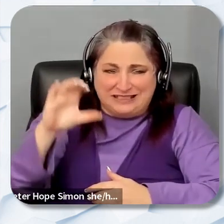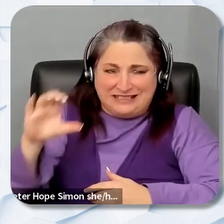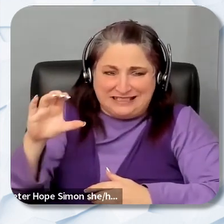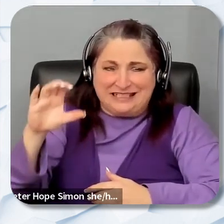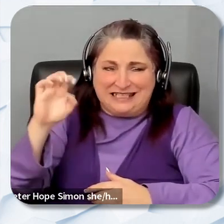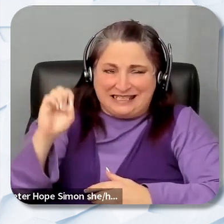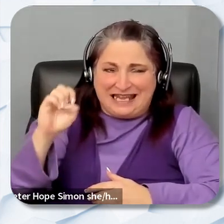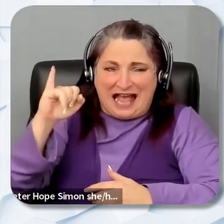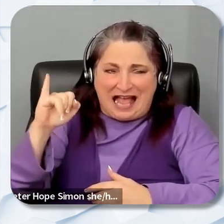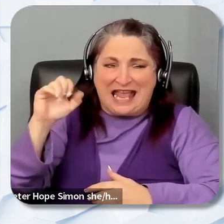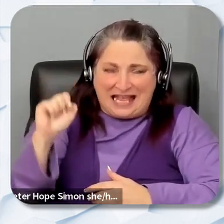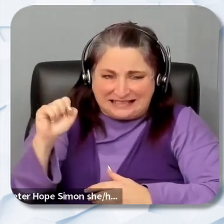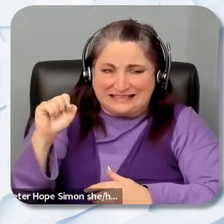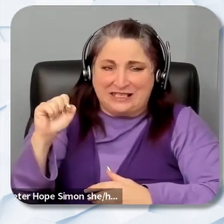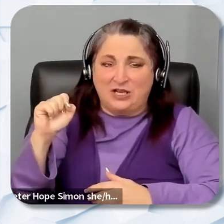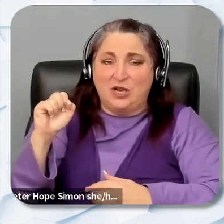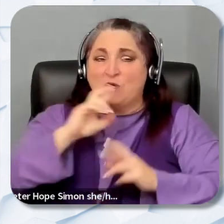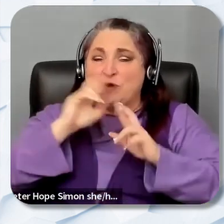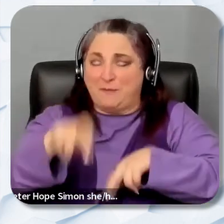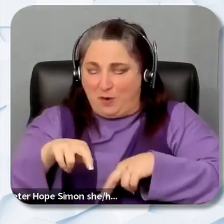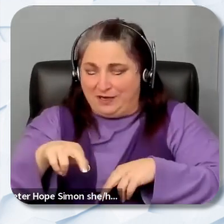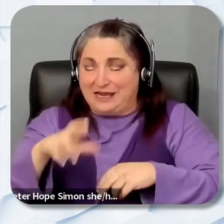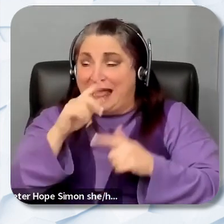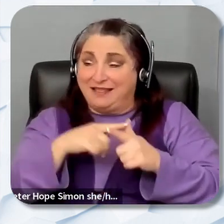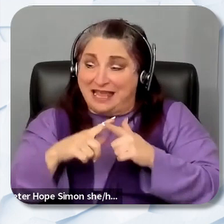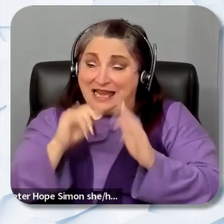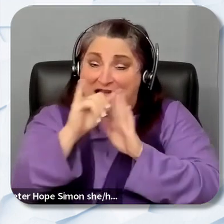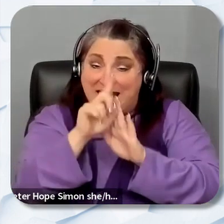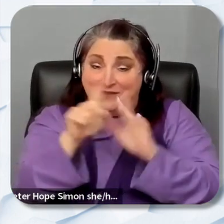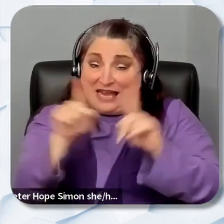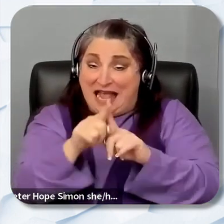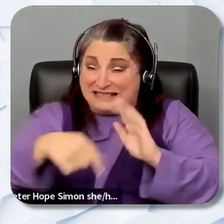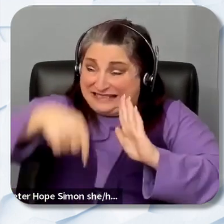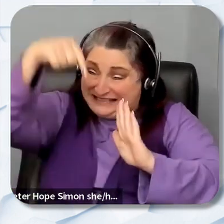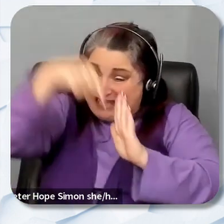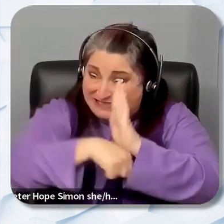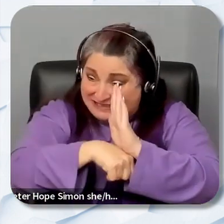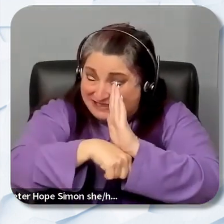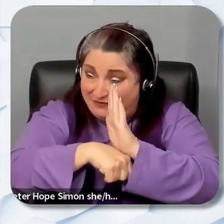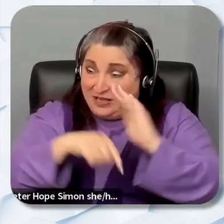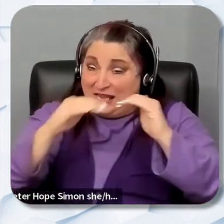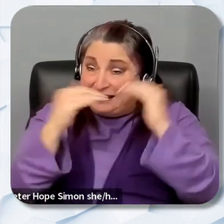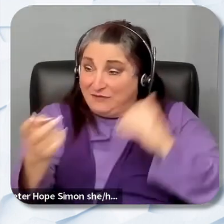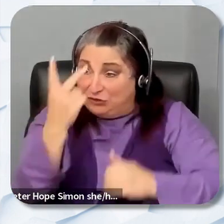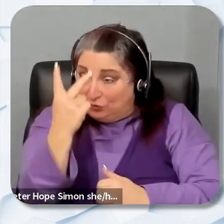report. And for LEAs who are identified as Intensive and Targeted Level 2, they'll be